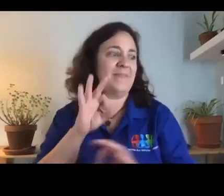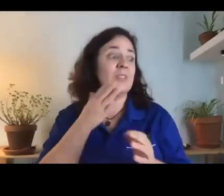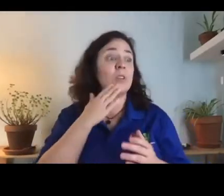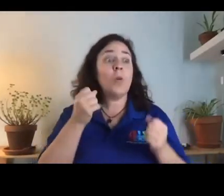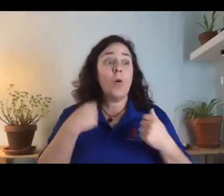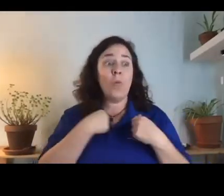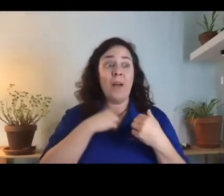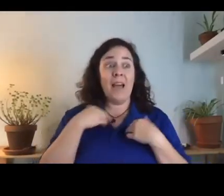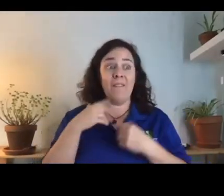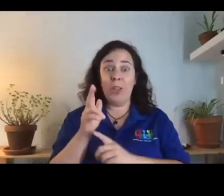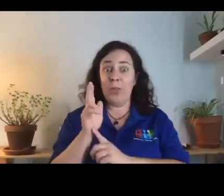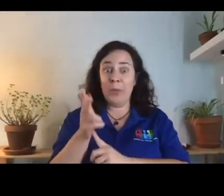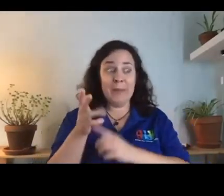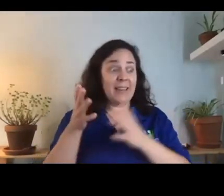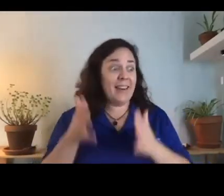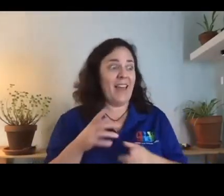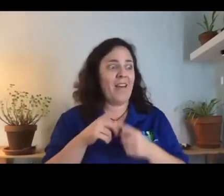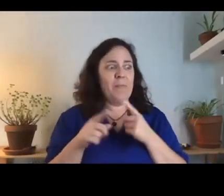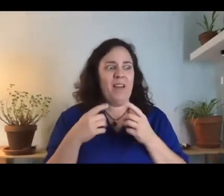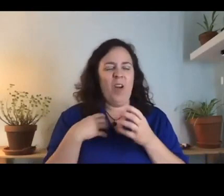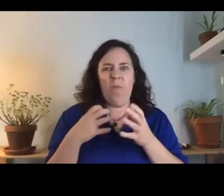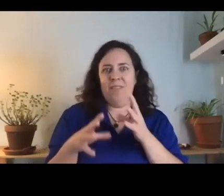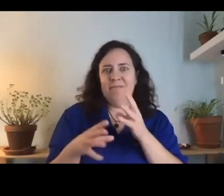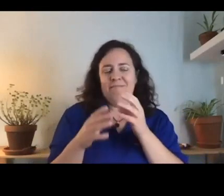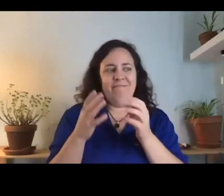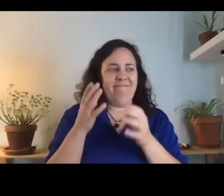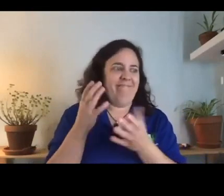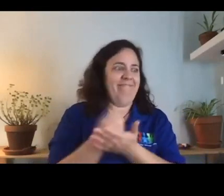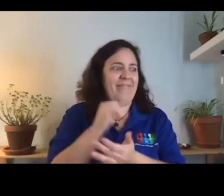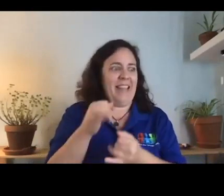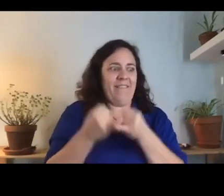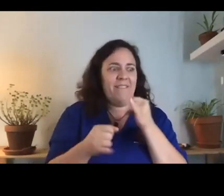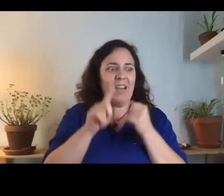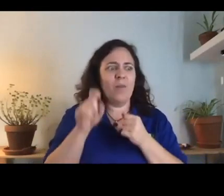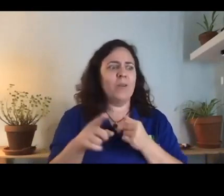psychologists in school settings generally don't do that. But ask for your own school's resources.